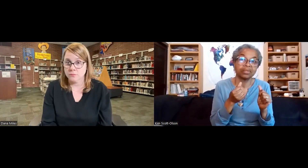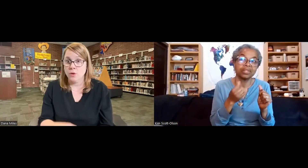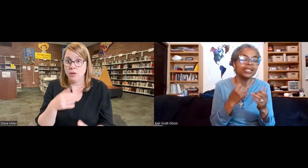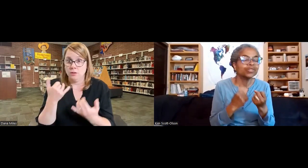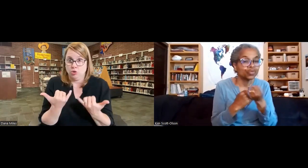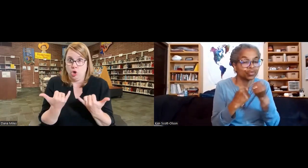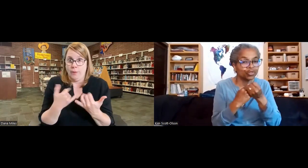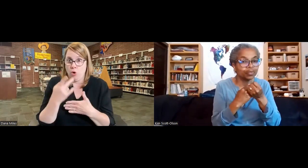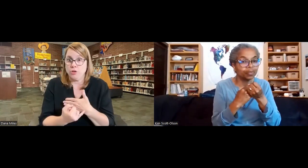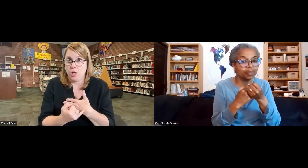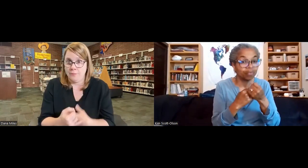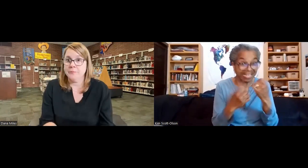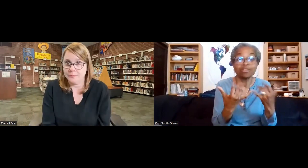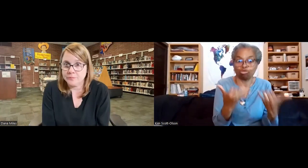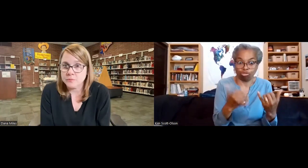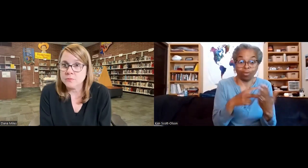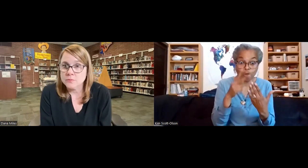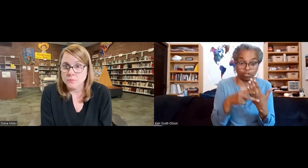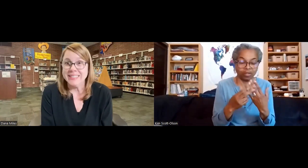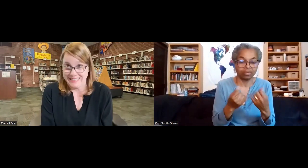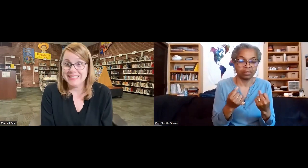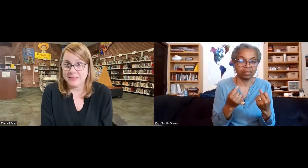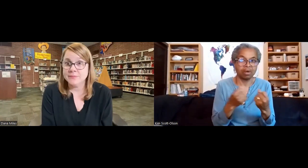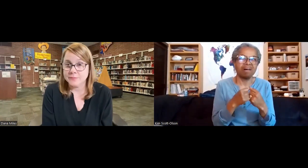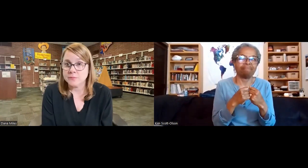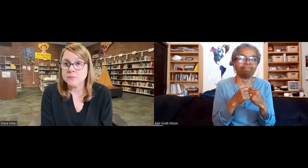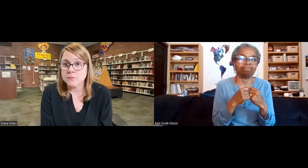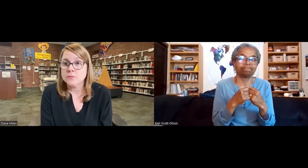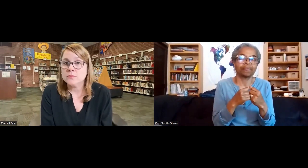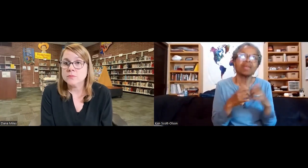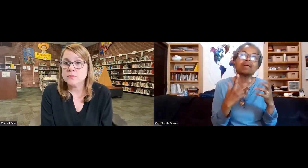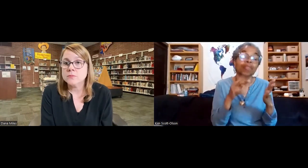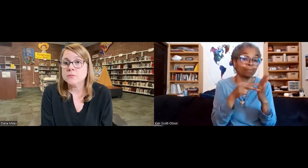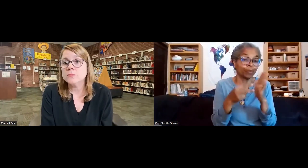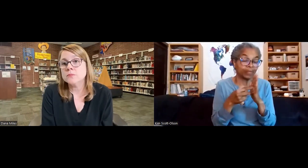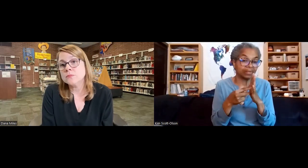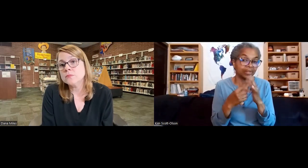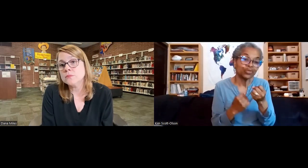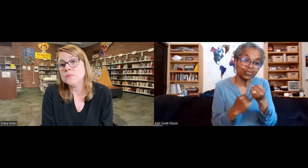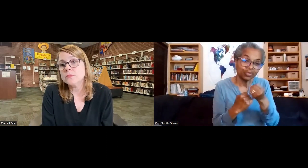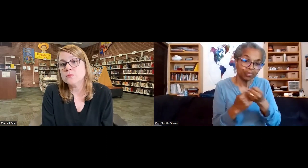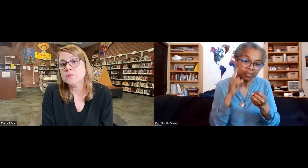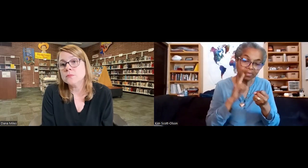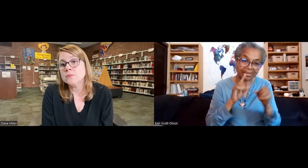Your current project, yes. Yes, the current project. The purpose is to advocate for Deaf children